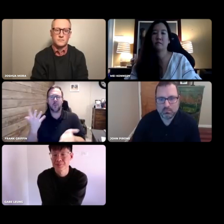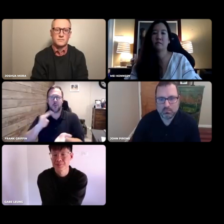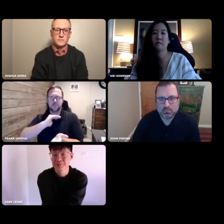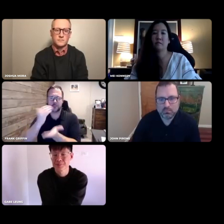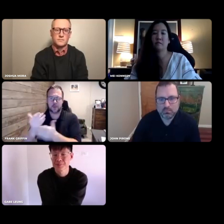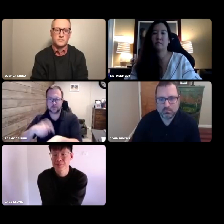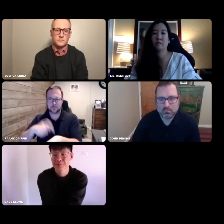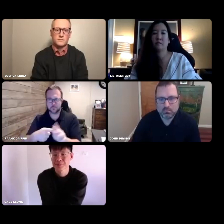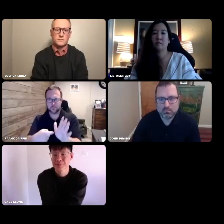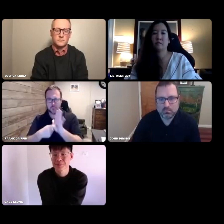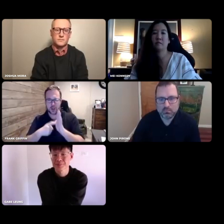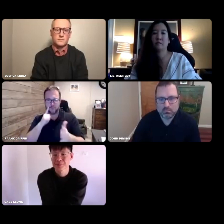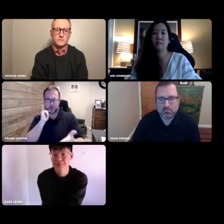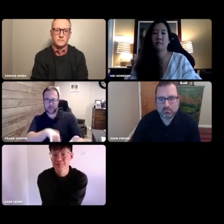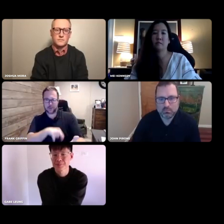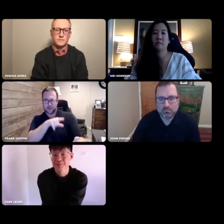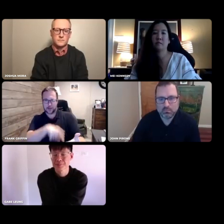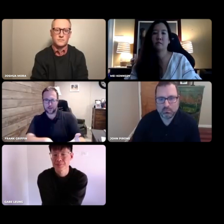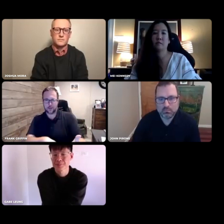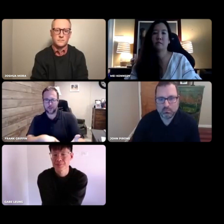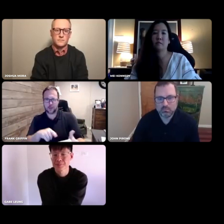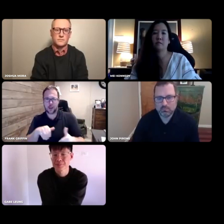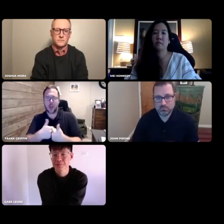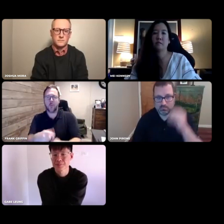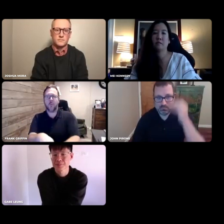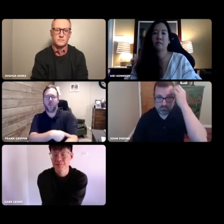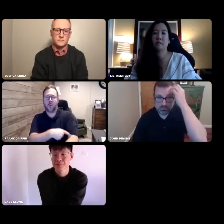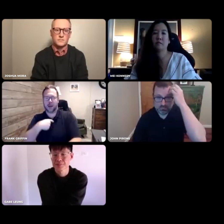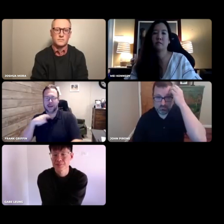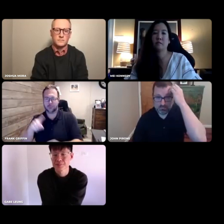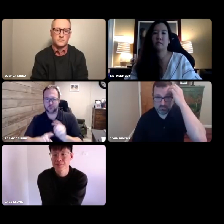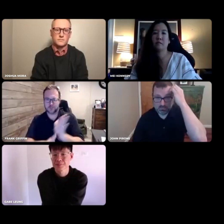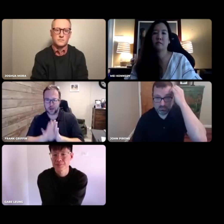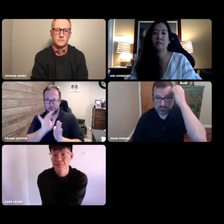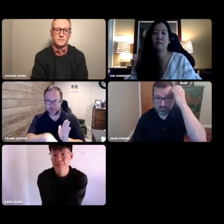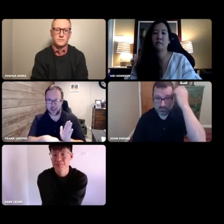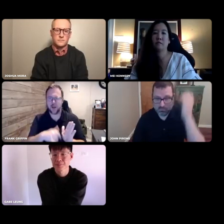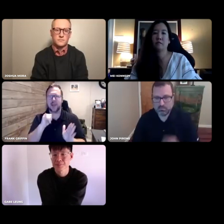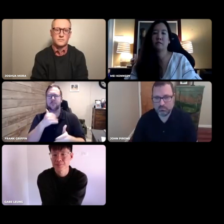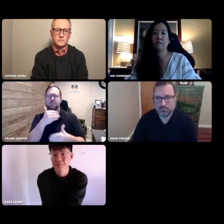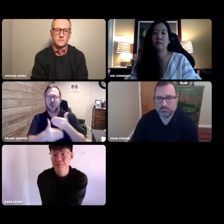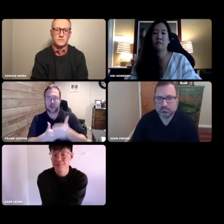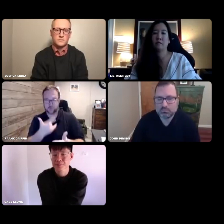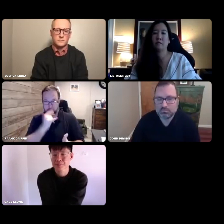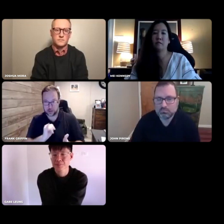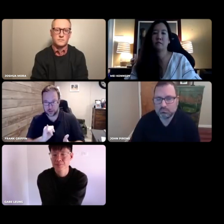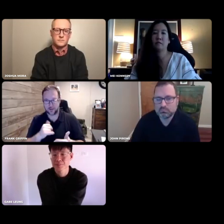I have a guide, to see how much time should be allocated for my goals.